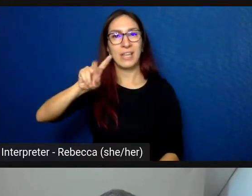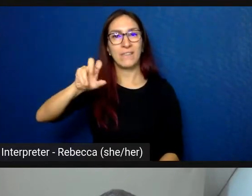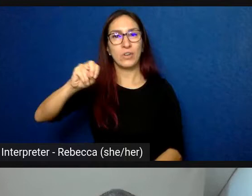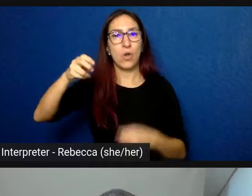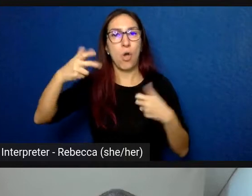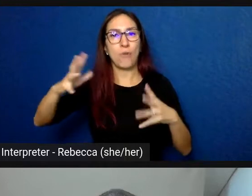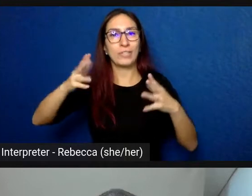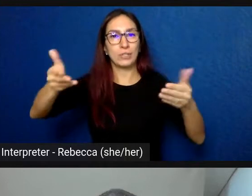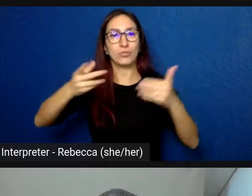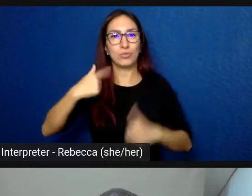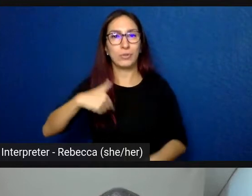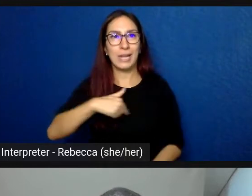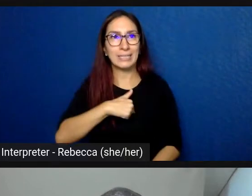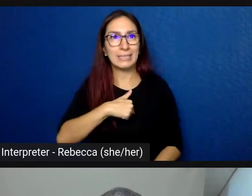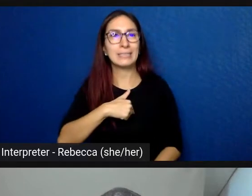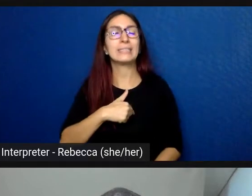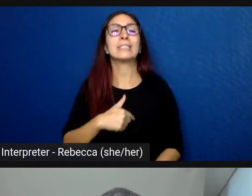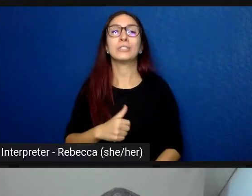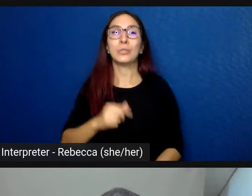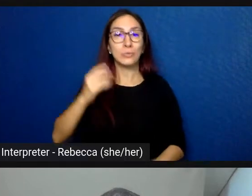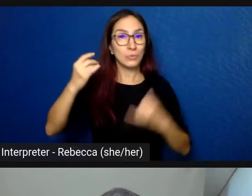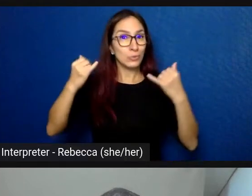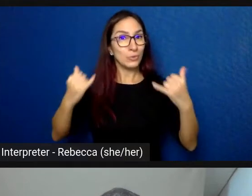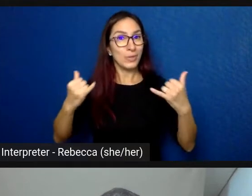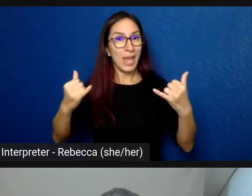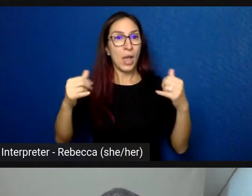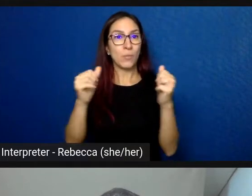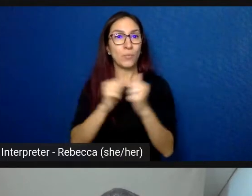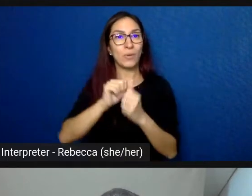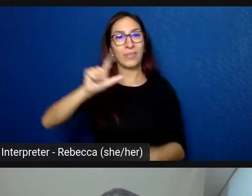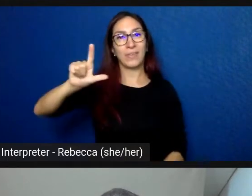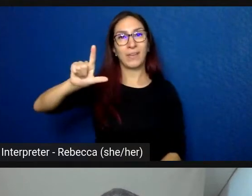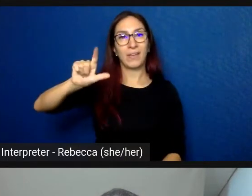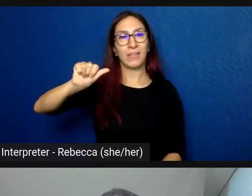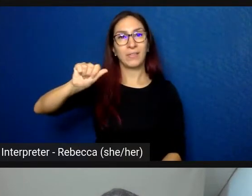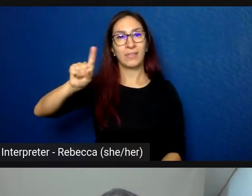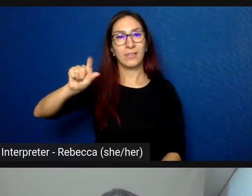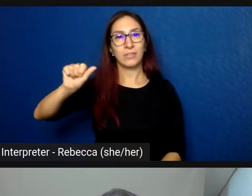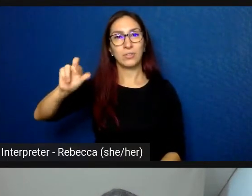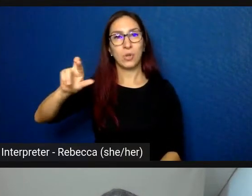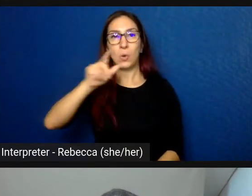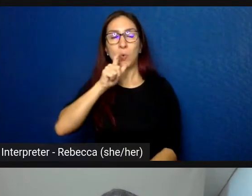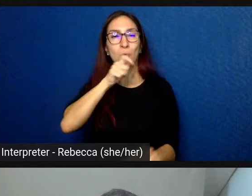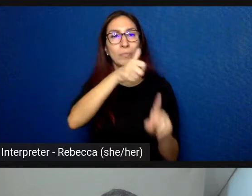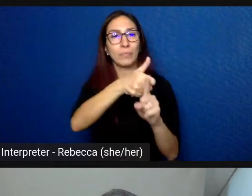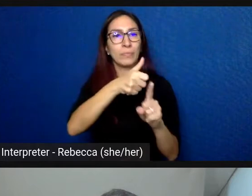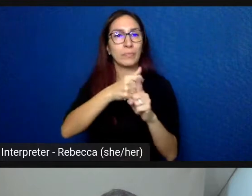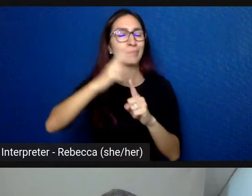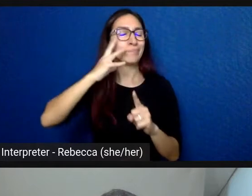Today we are with Lazar, who is a very experienced screen reader user,